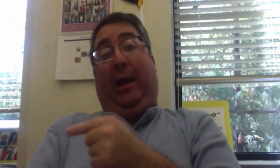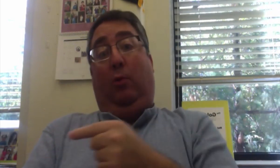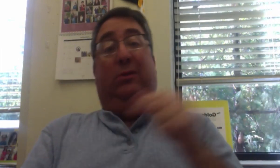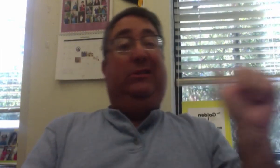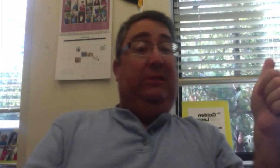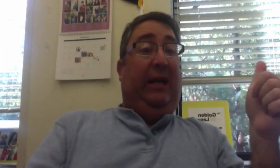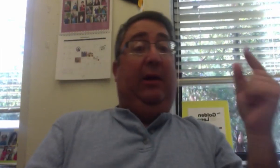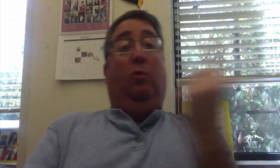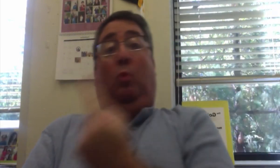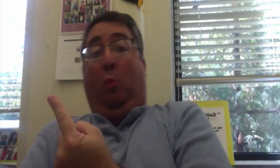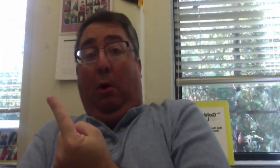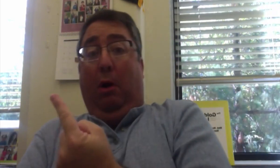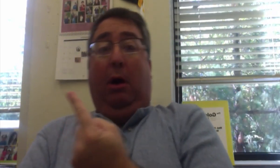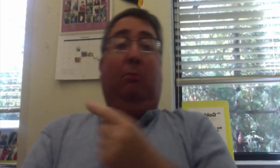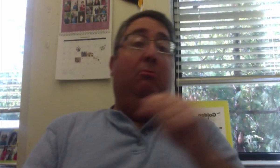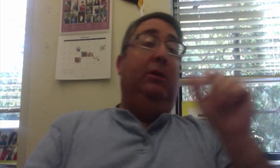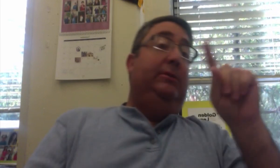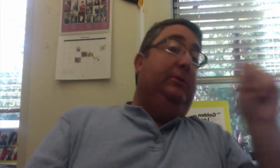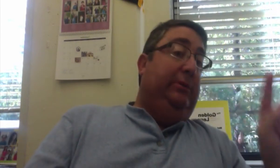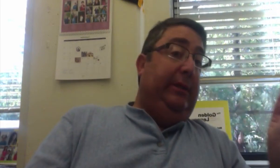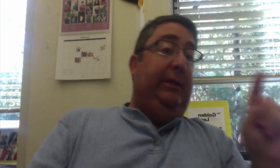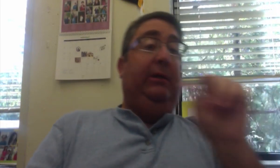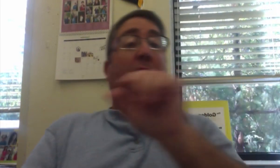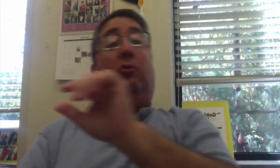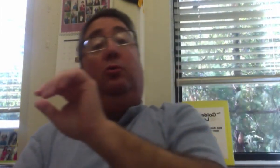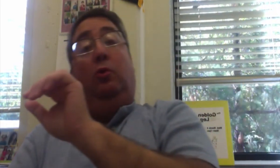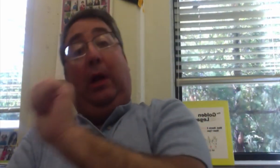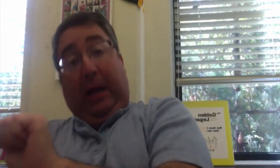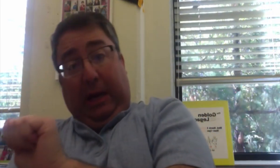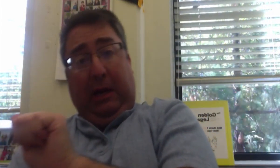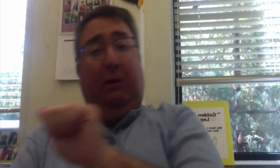going backwards from 10 - 1, Z to A,